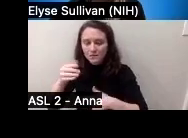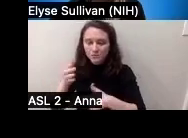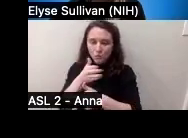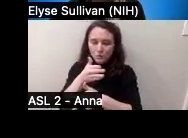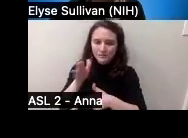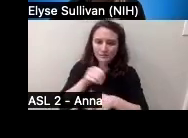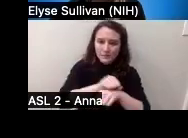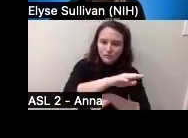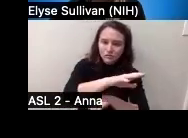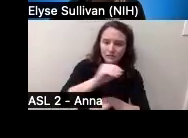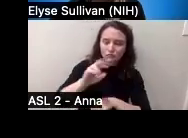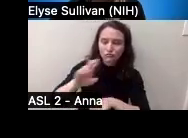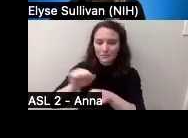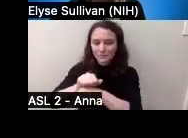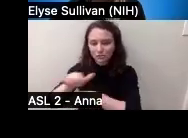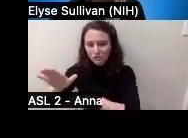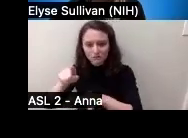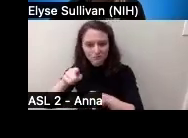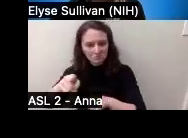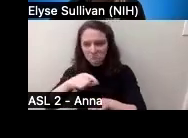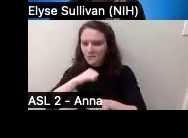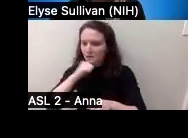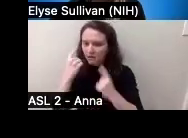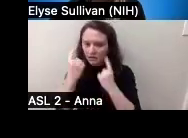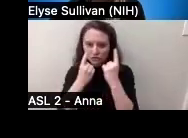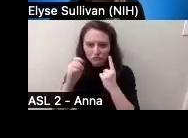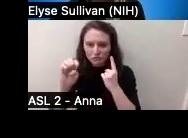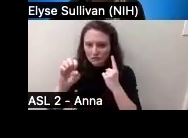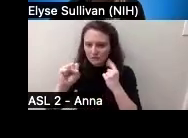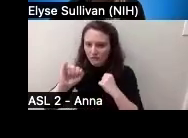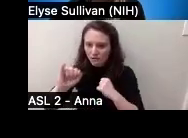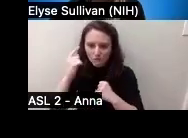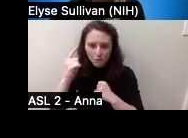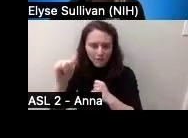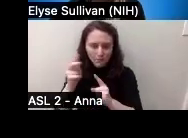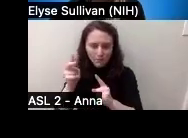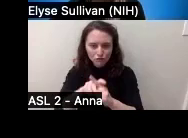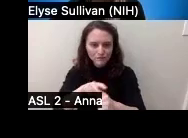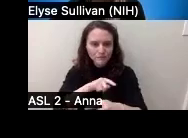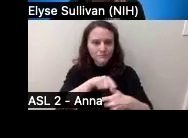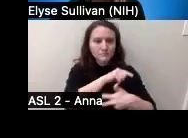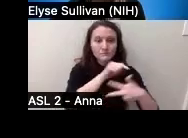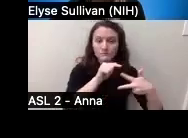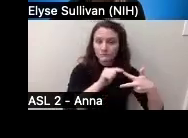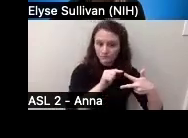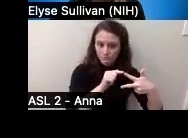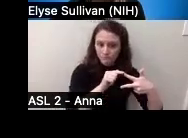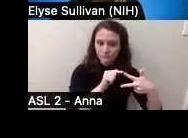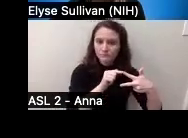and the resubmission, then they are no longer considered ESI for that application. If the resubmission is not submitted within 13 months,